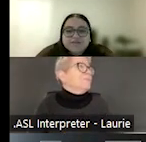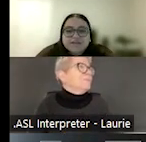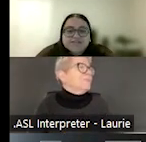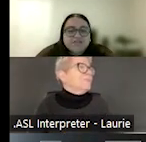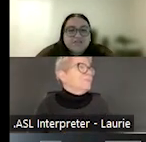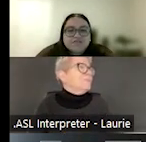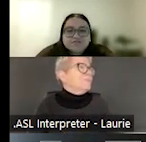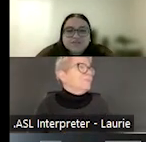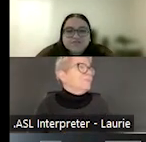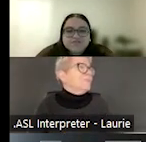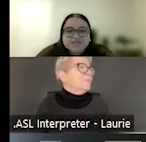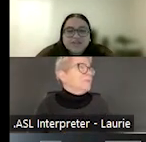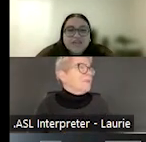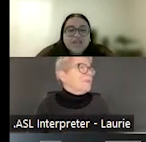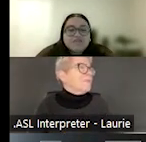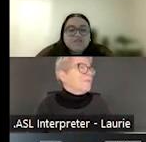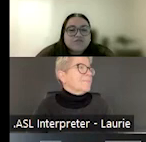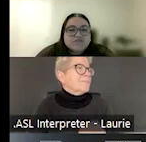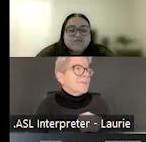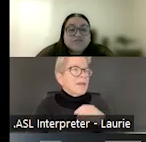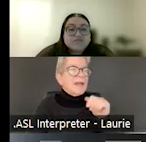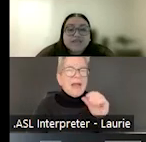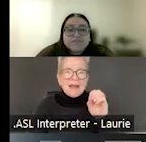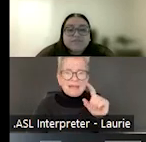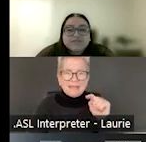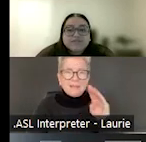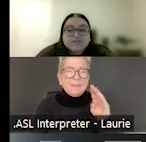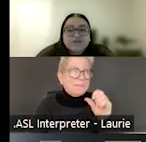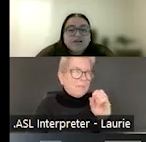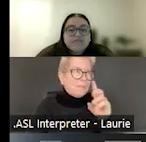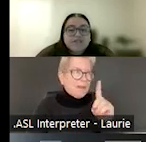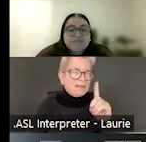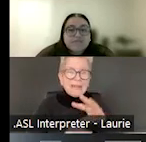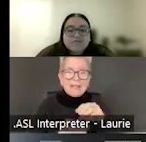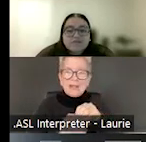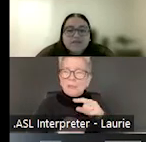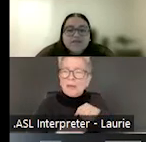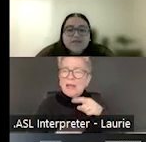of days on our YouTube channel, and of course closed captions are available